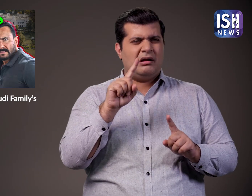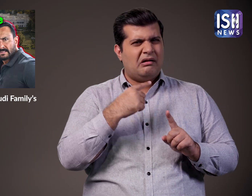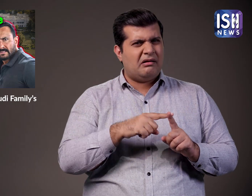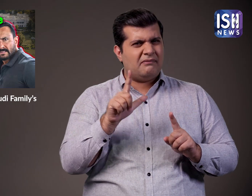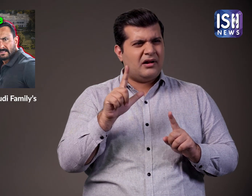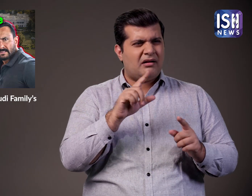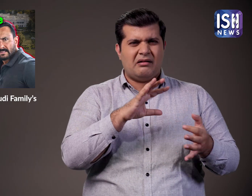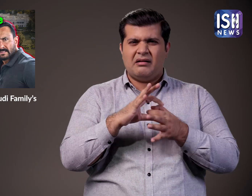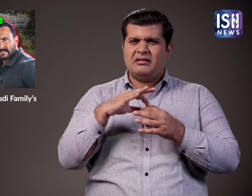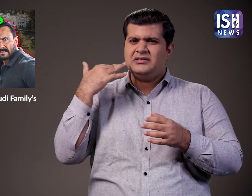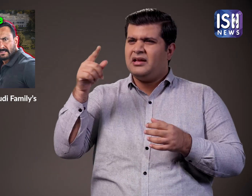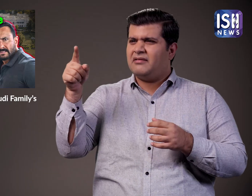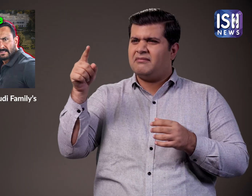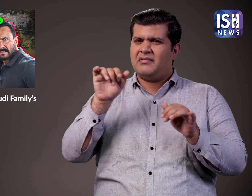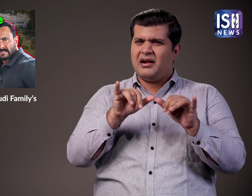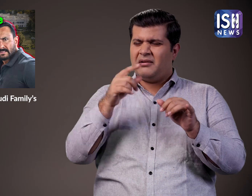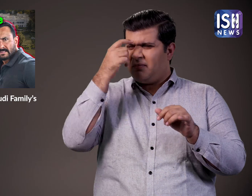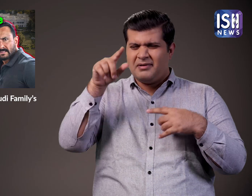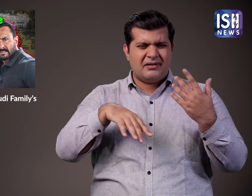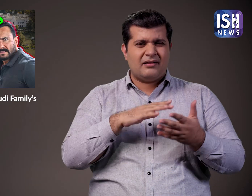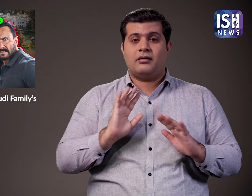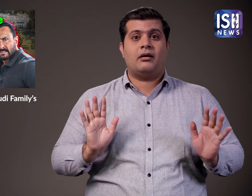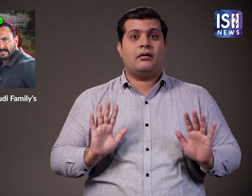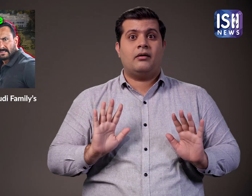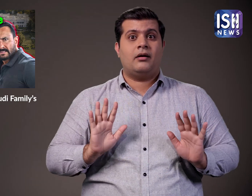But how will this legal battle impact the locals?